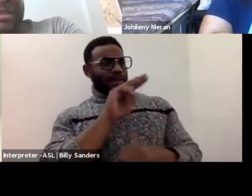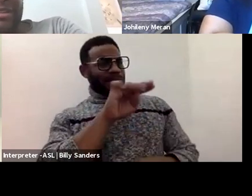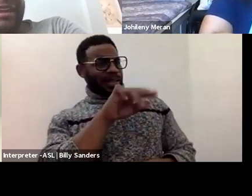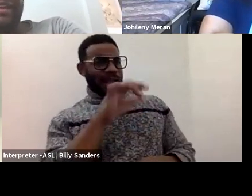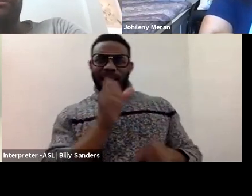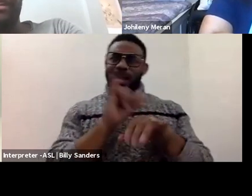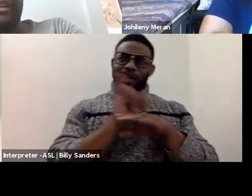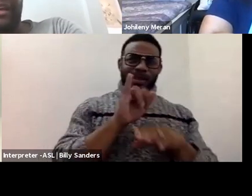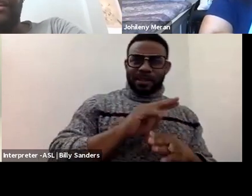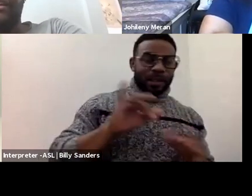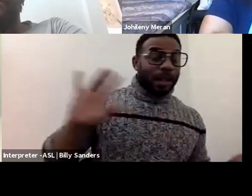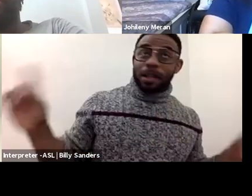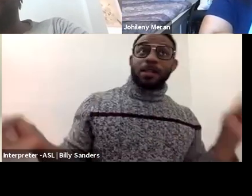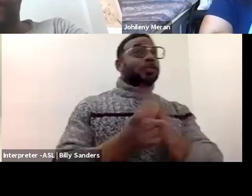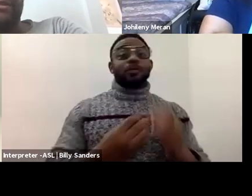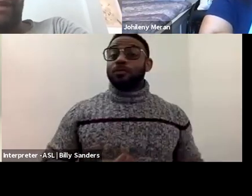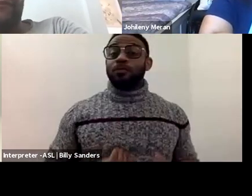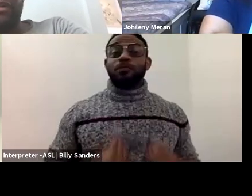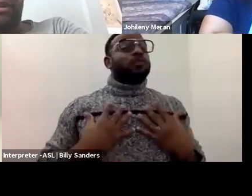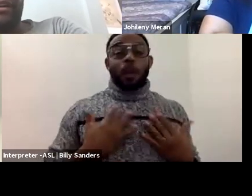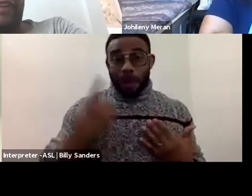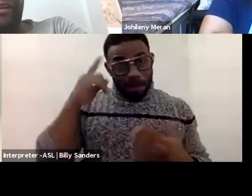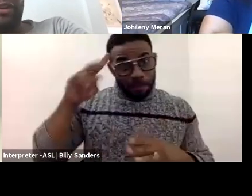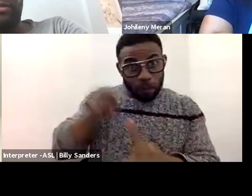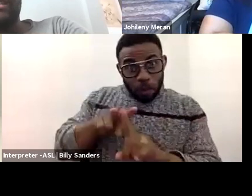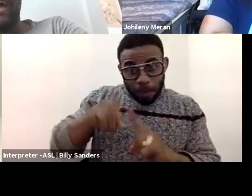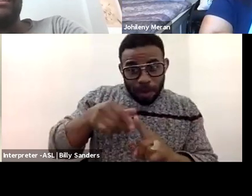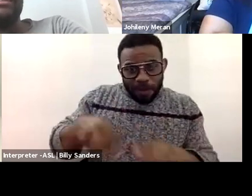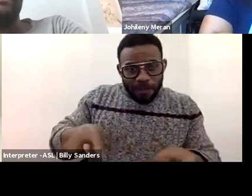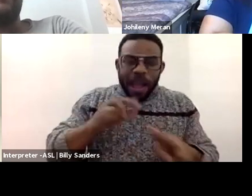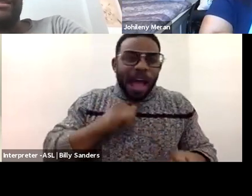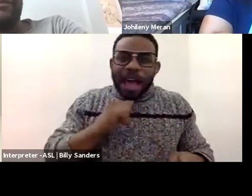Like a completely reframed my viewpoint of value because I did not think of myself as